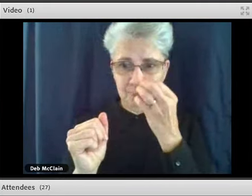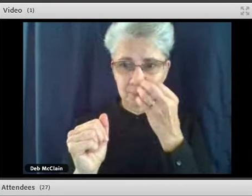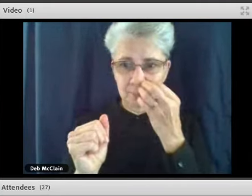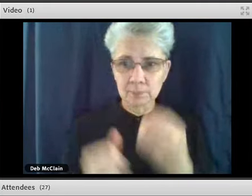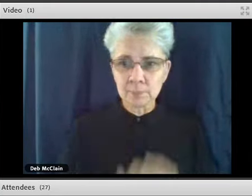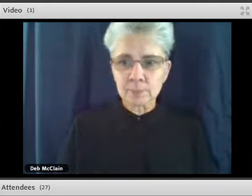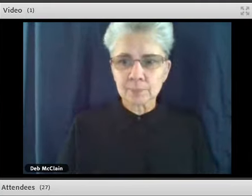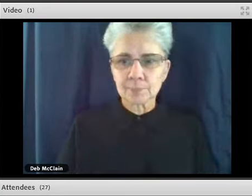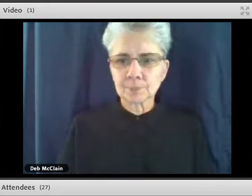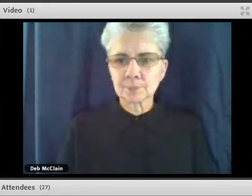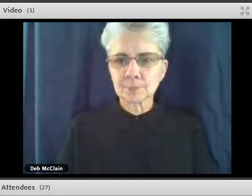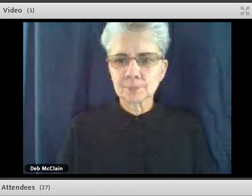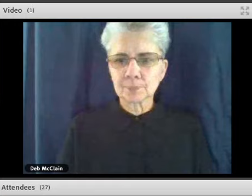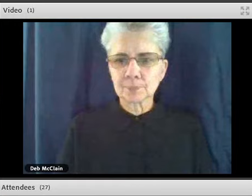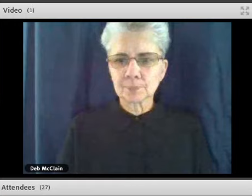Does that make sense, Marsha?